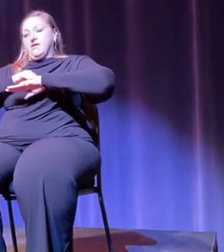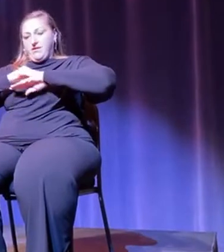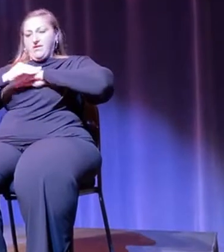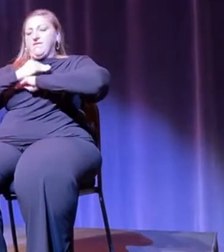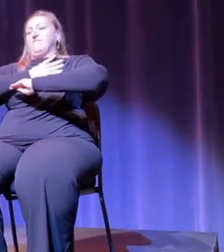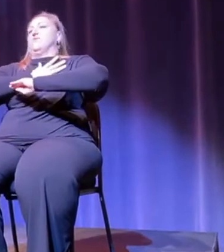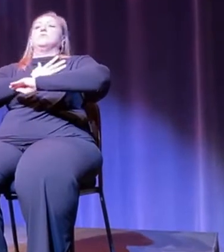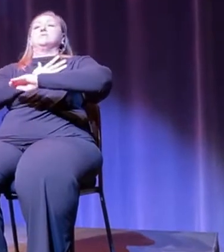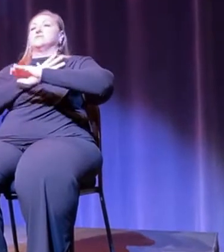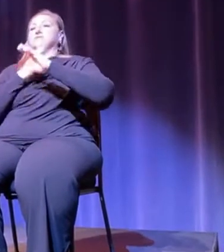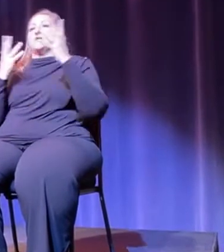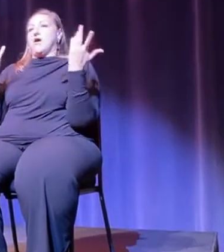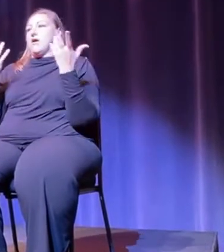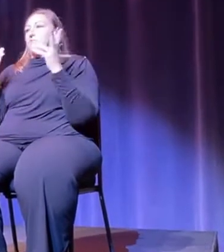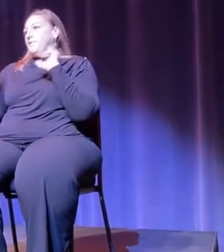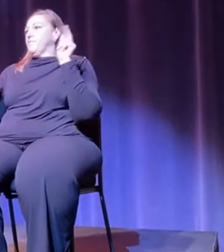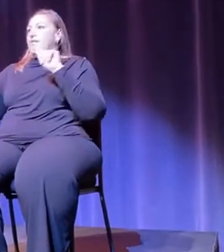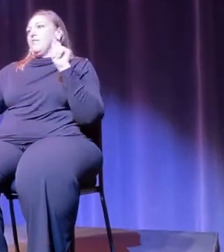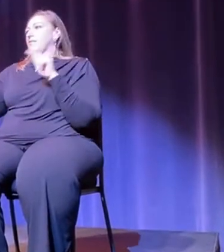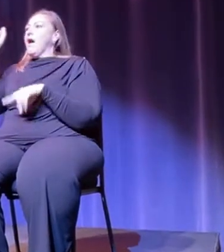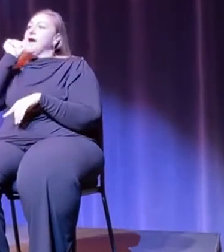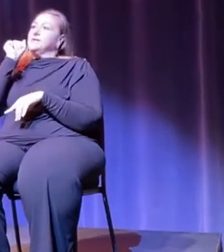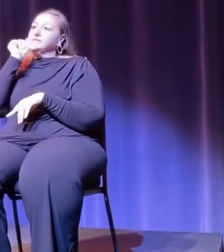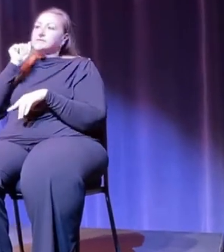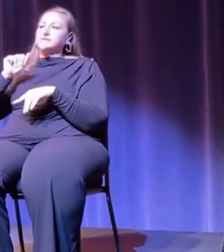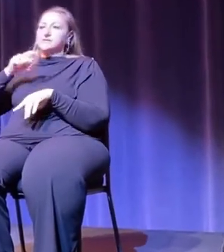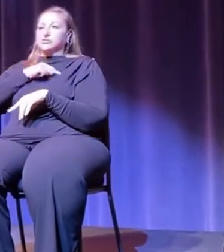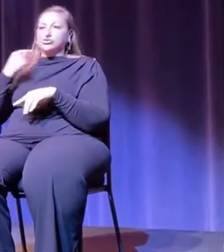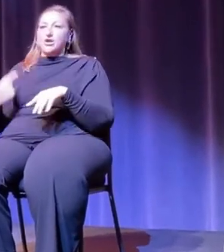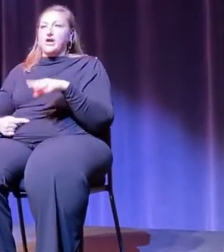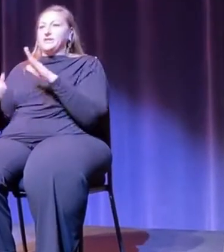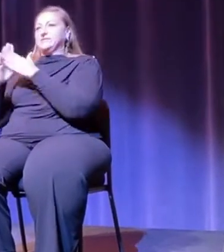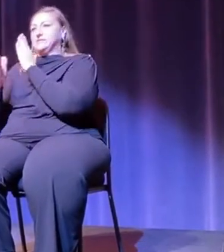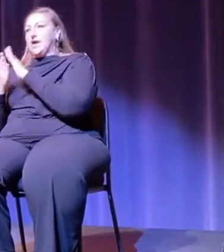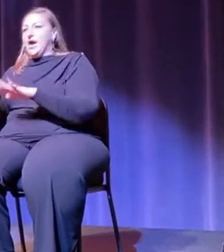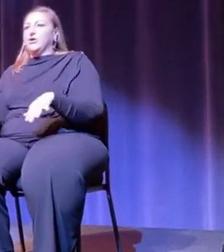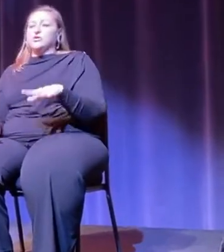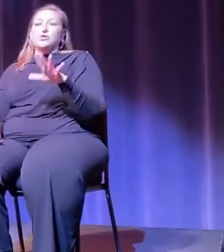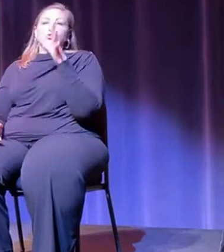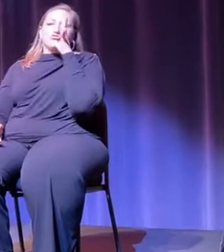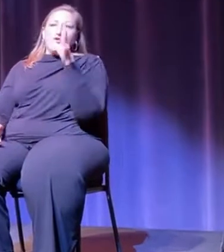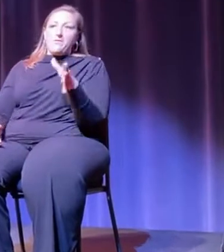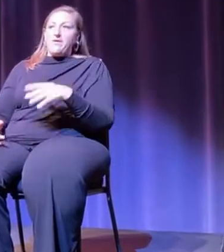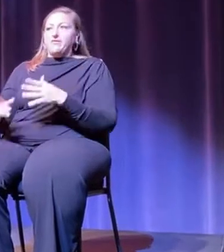like aunties in Chinatown, grandmothers, I like write about grandmothers a lot,